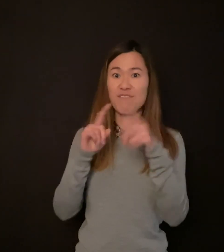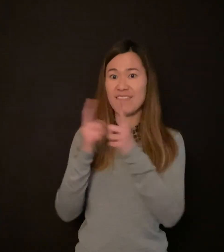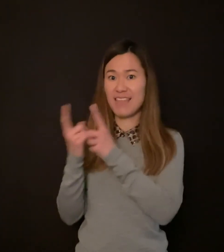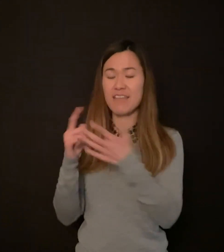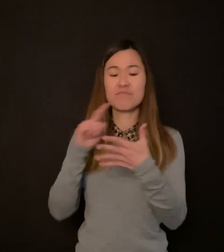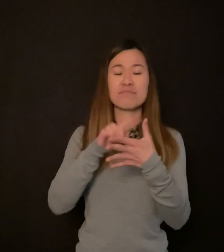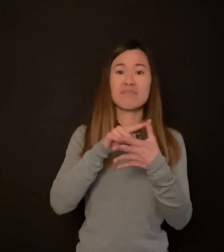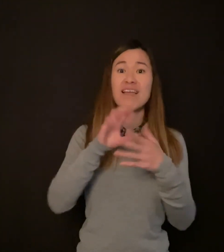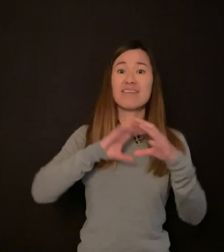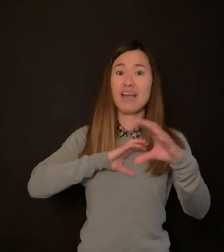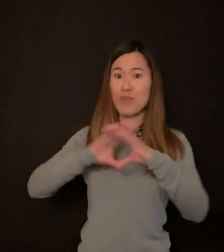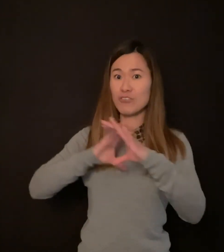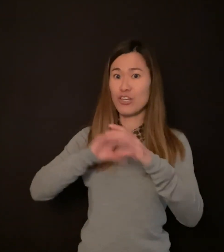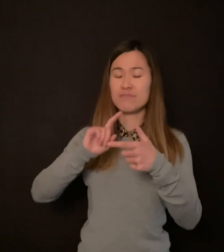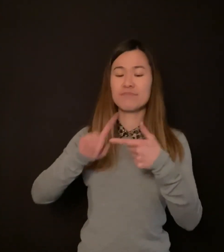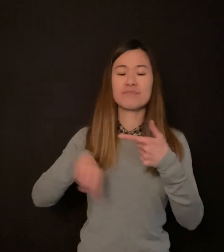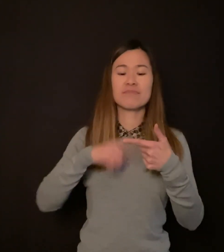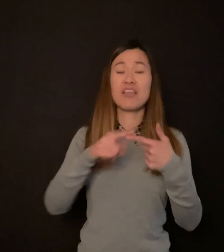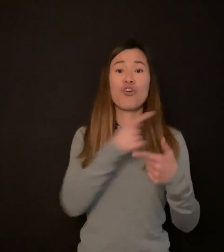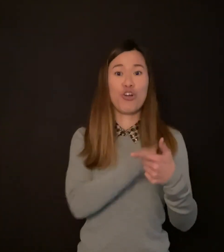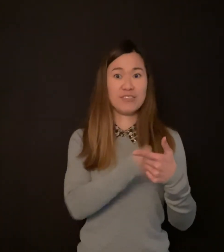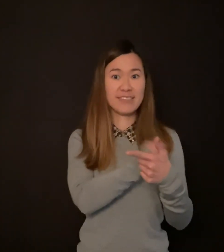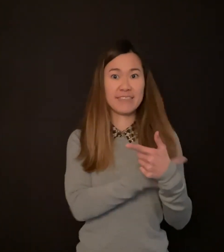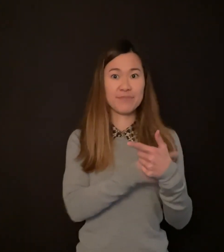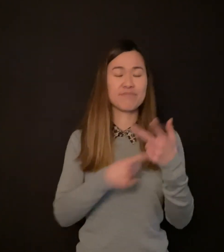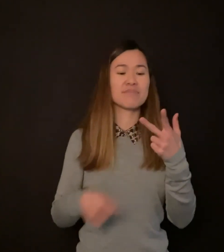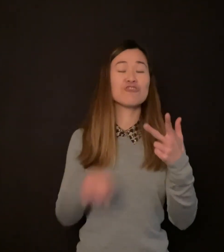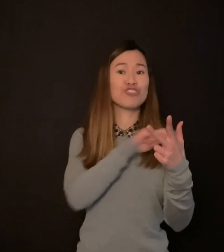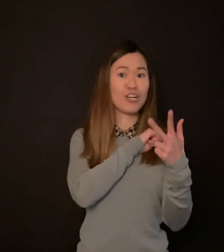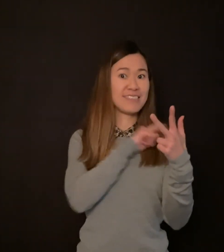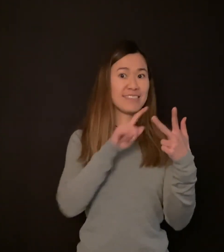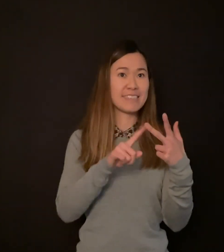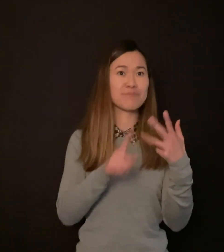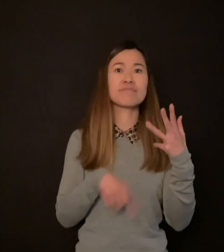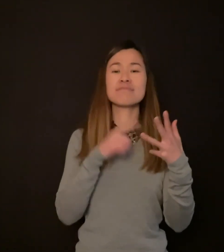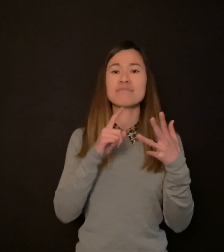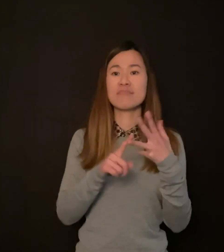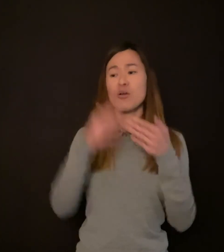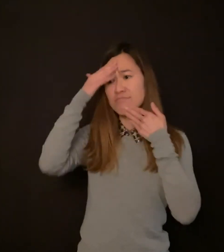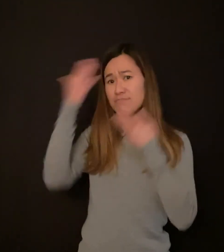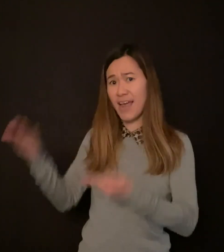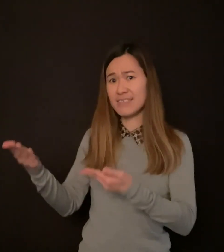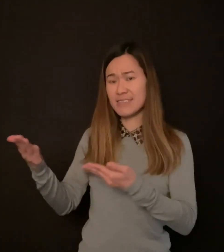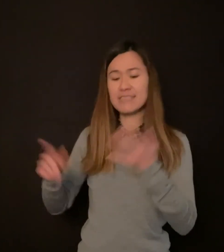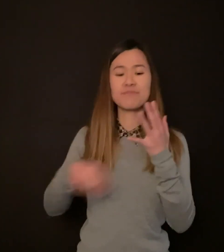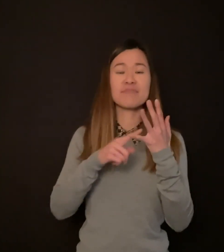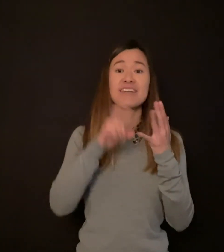doing everything, because the men were not there. That was a major shift.